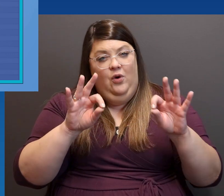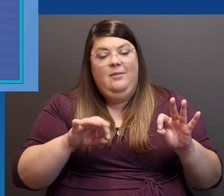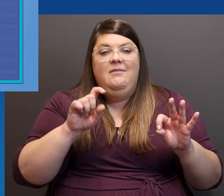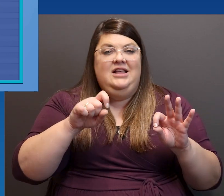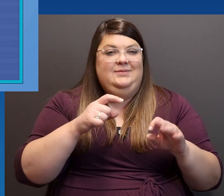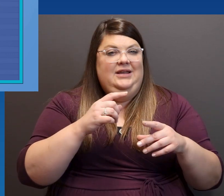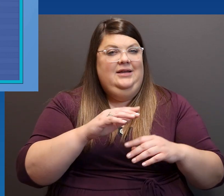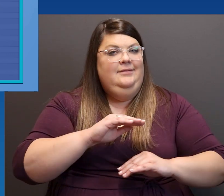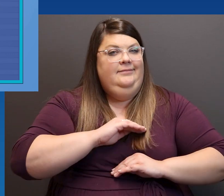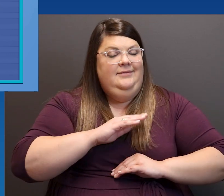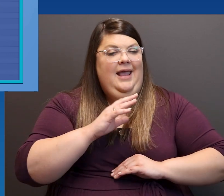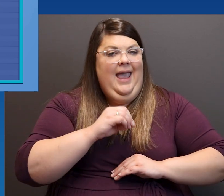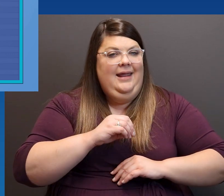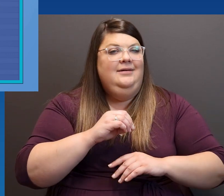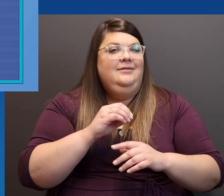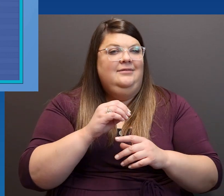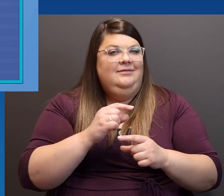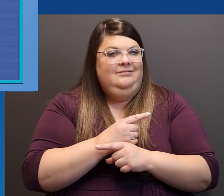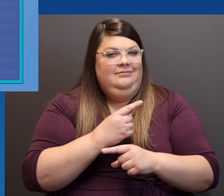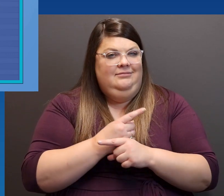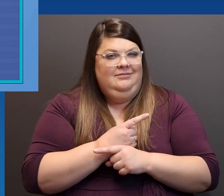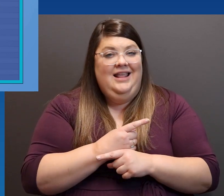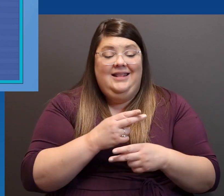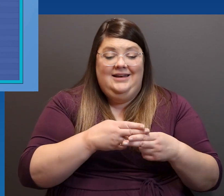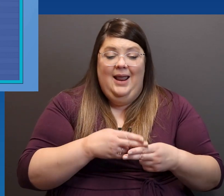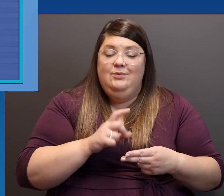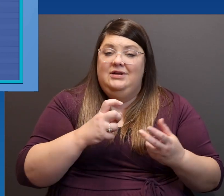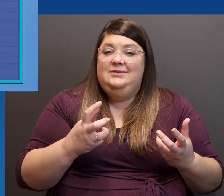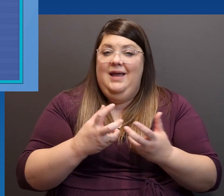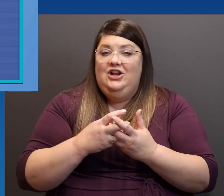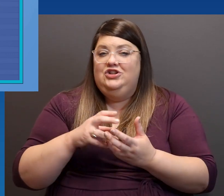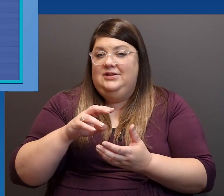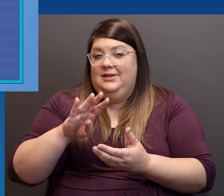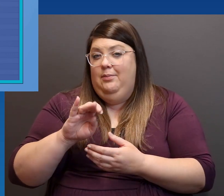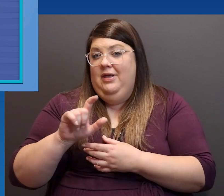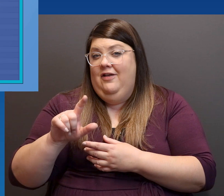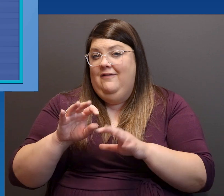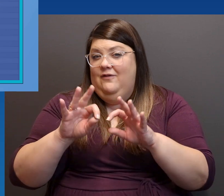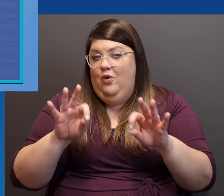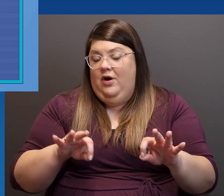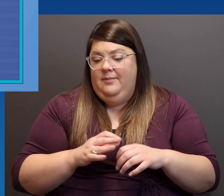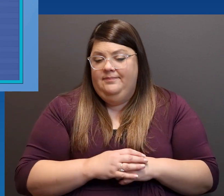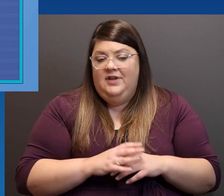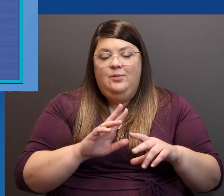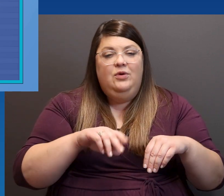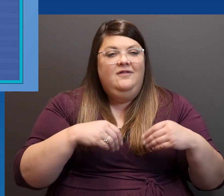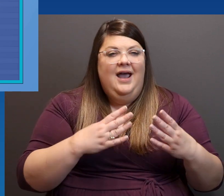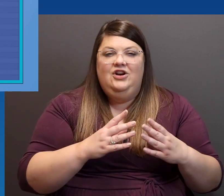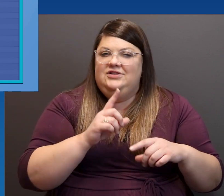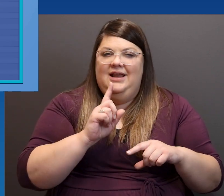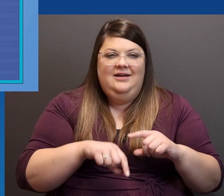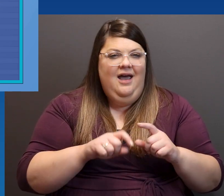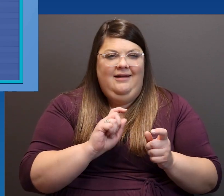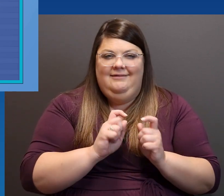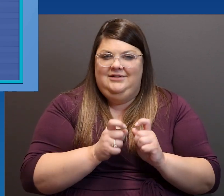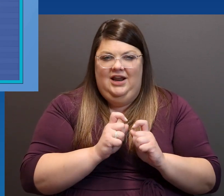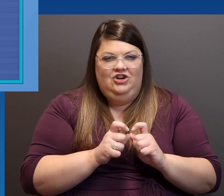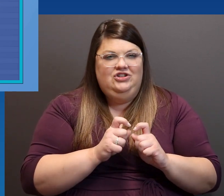The names must match the billing form. Providers may not make changes or edit the Sign-In/Sign-Out time.